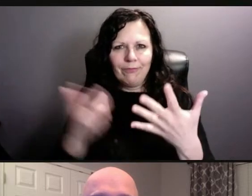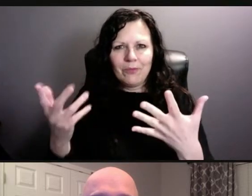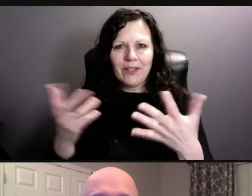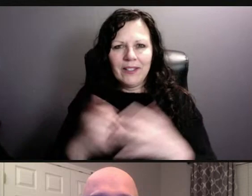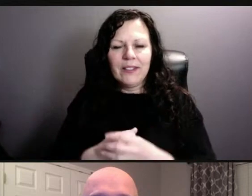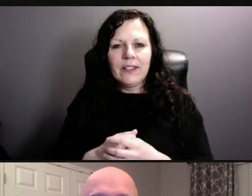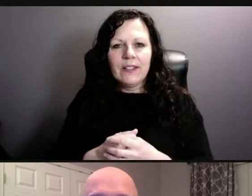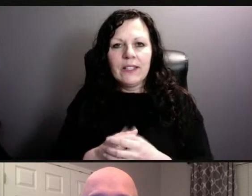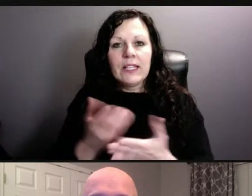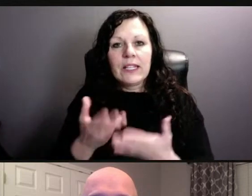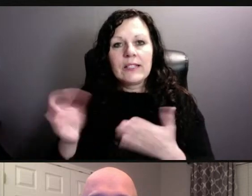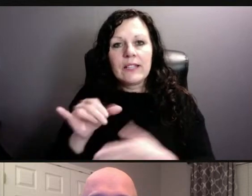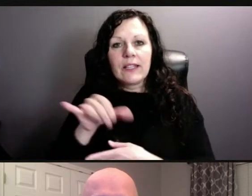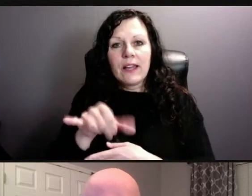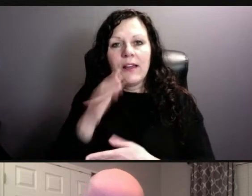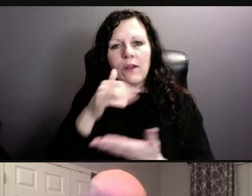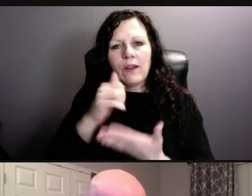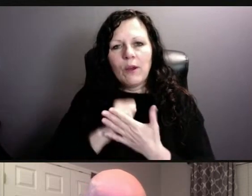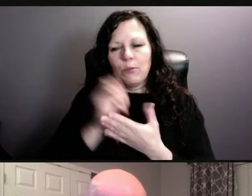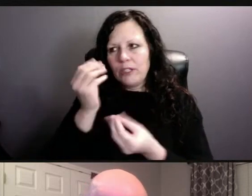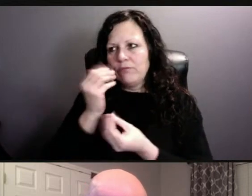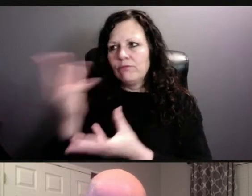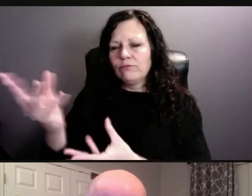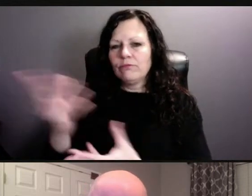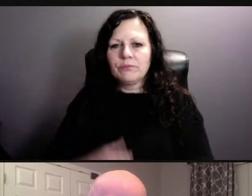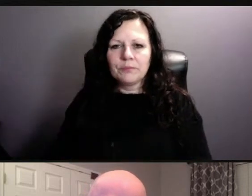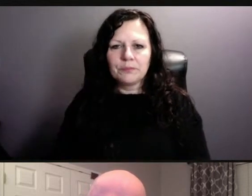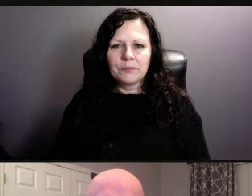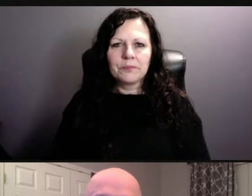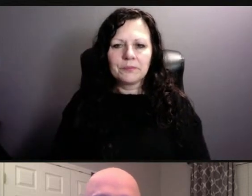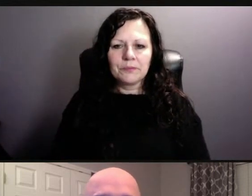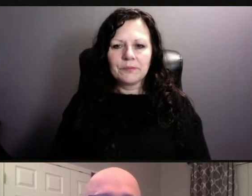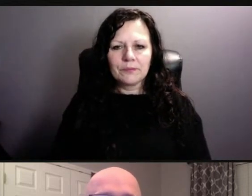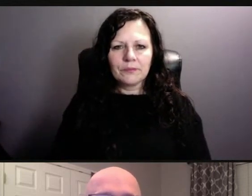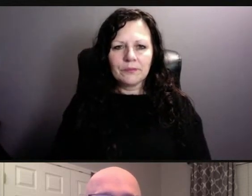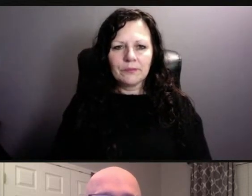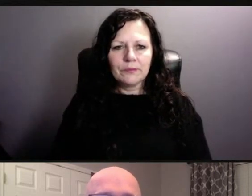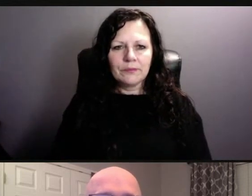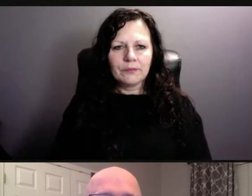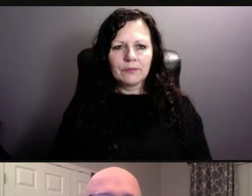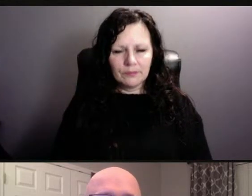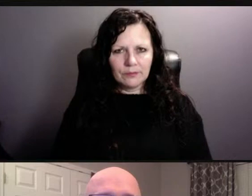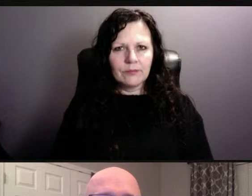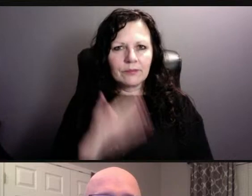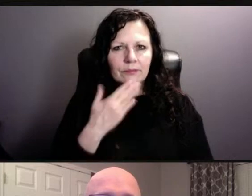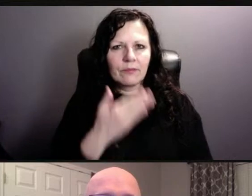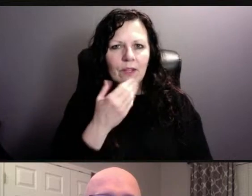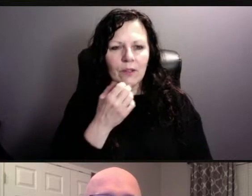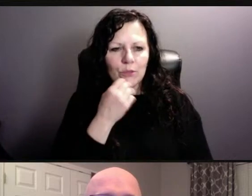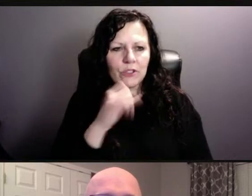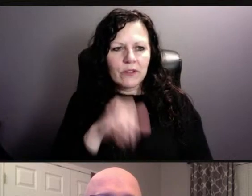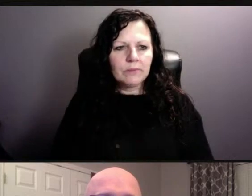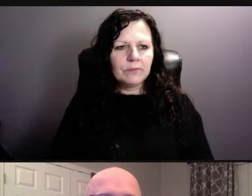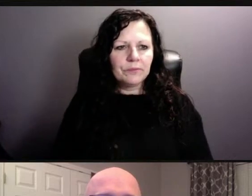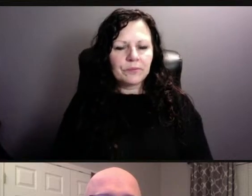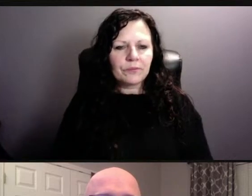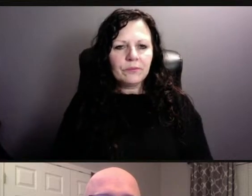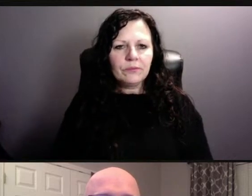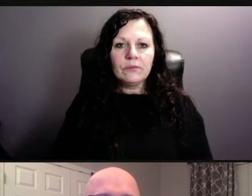AND HOW MUCH DOES PUBLIC SAFETY WE YOU KNOW, JUST THINGS LIKE